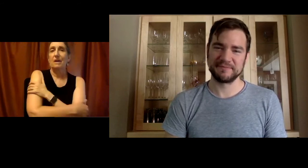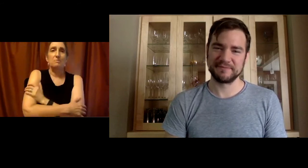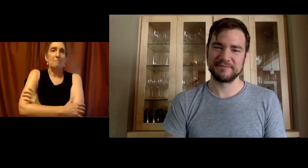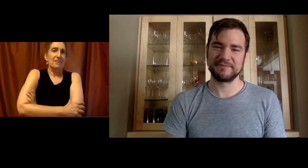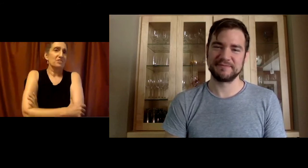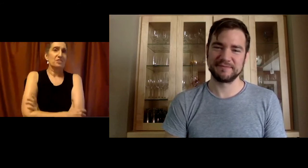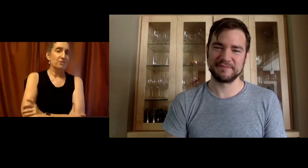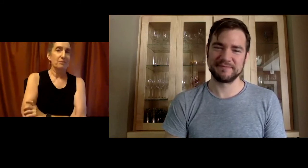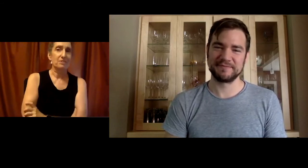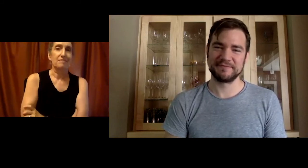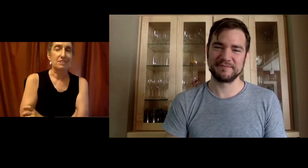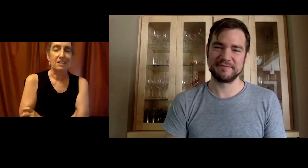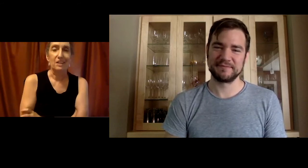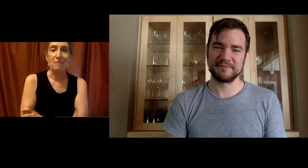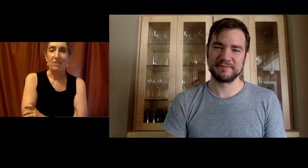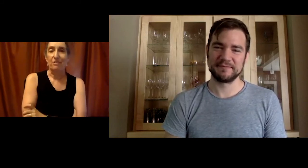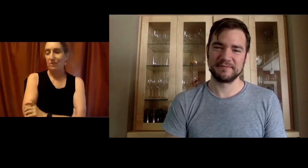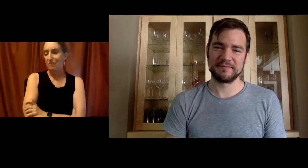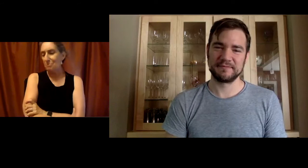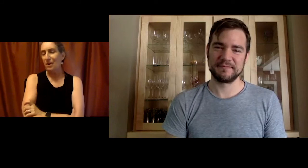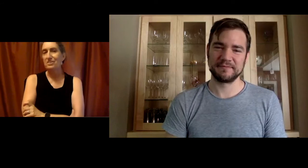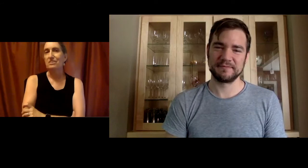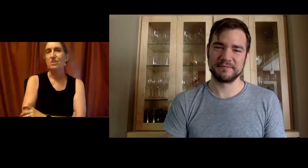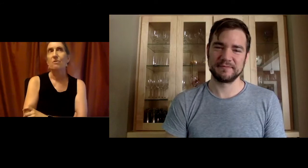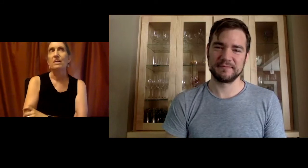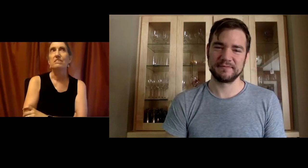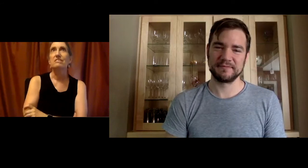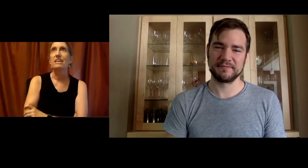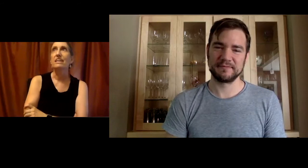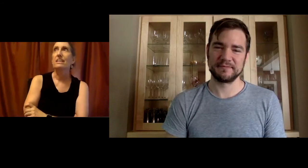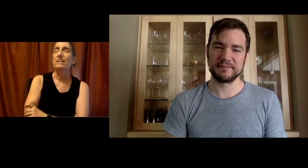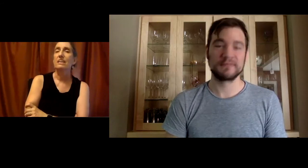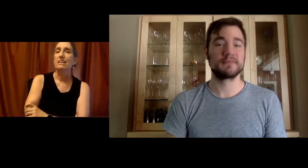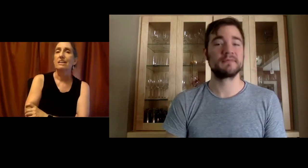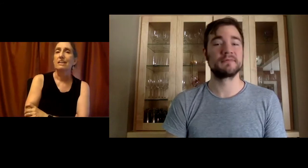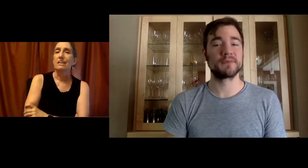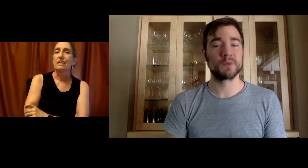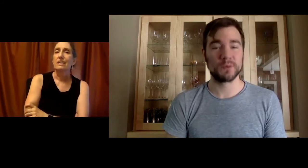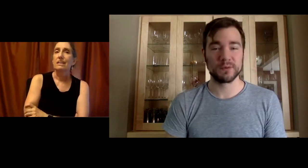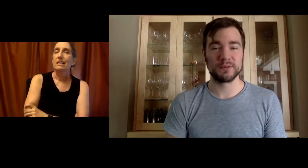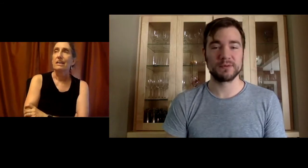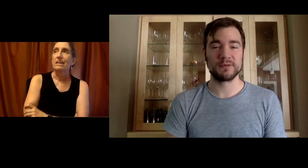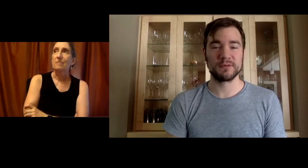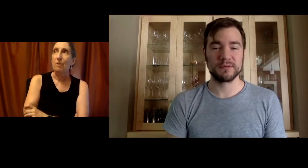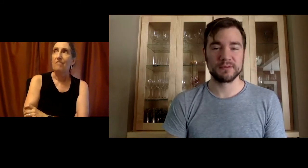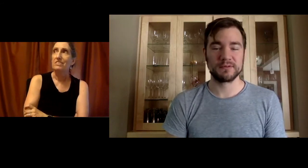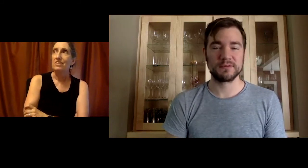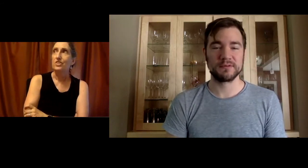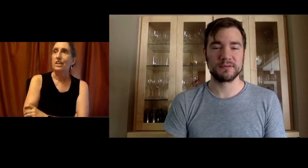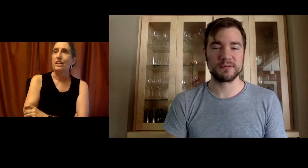That was my master's degree, was studying about theater of the oppressed. And so it's taking improvisation